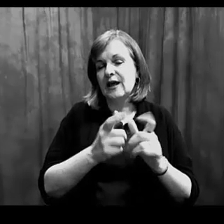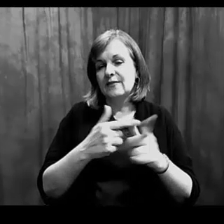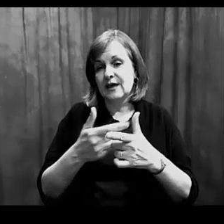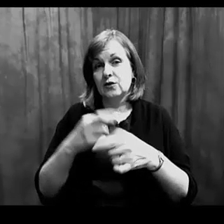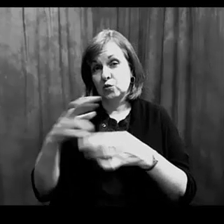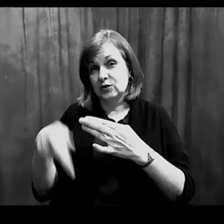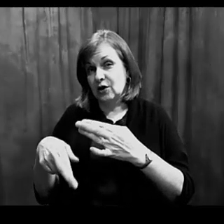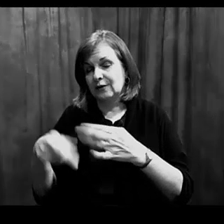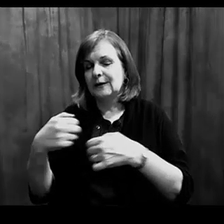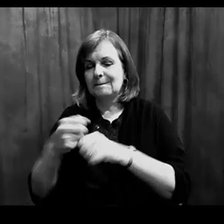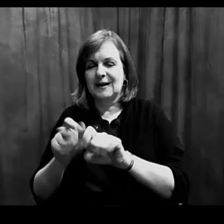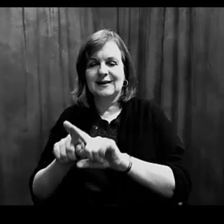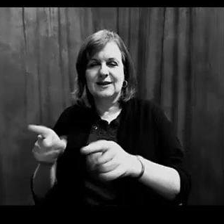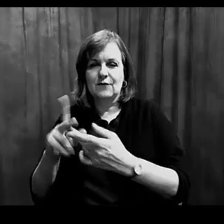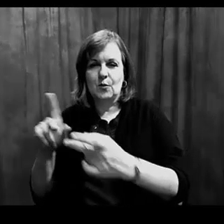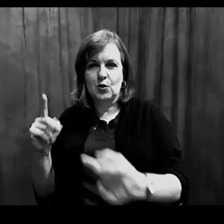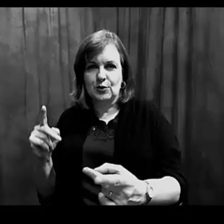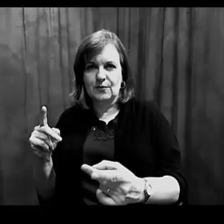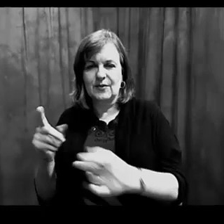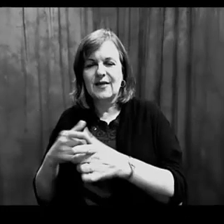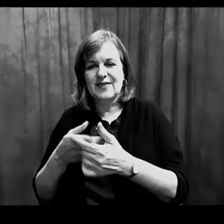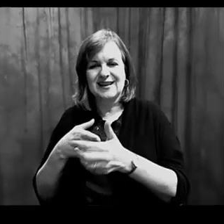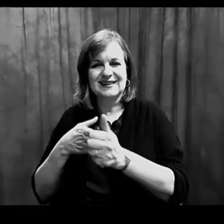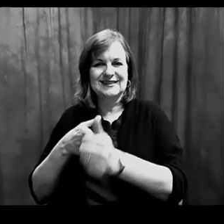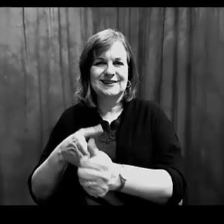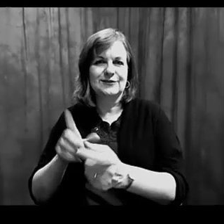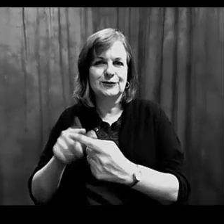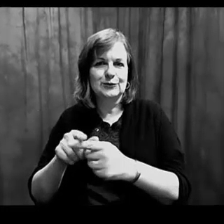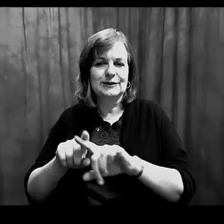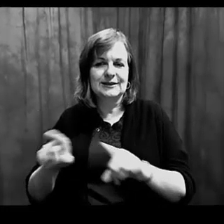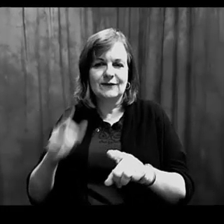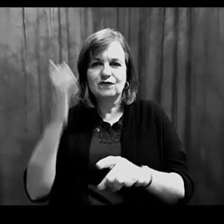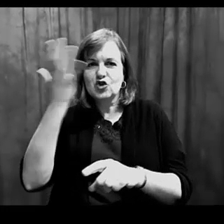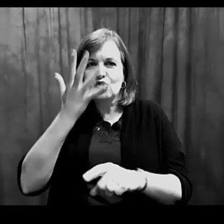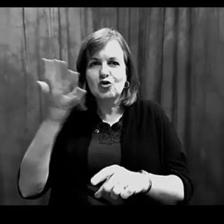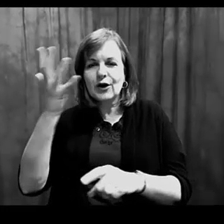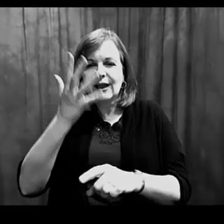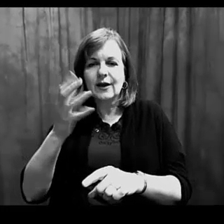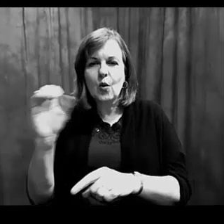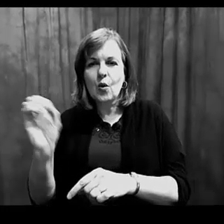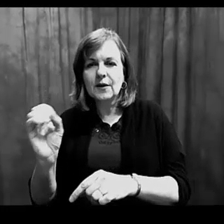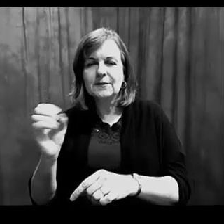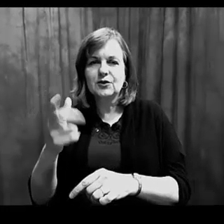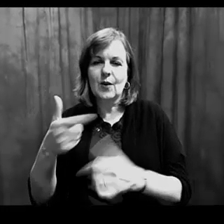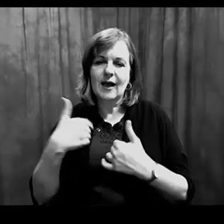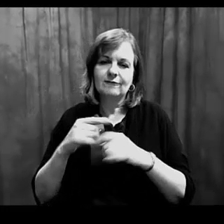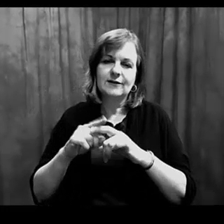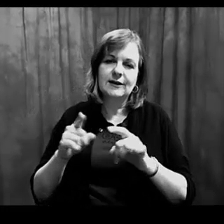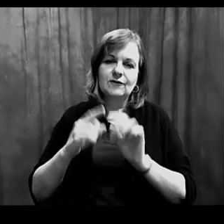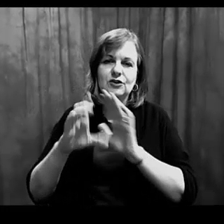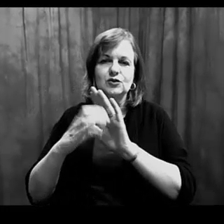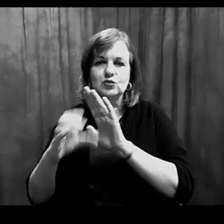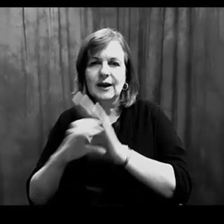with different looking organisms we end up with different traits and characteristics between